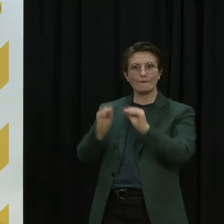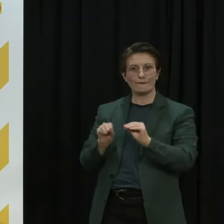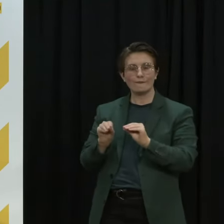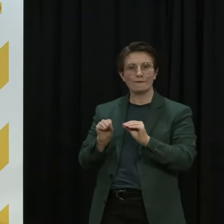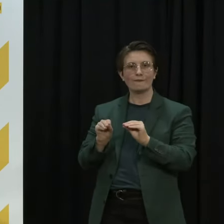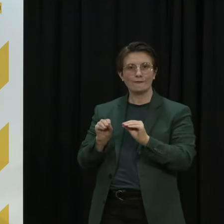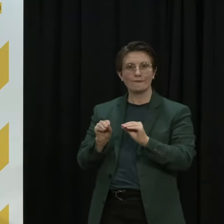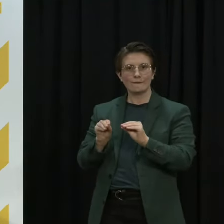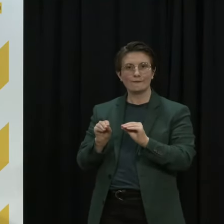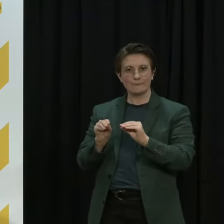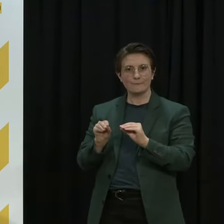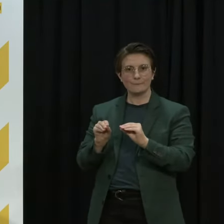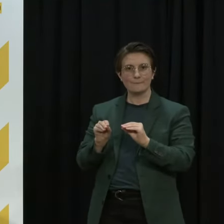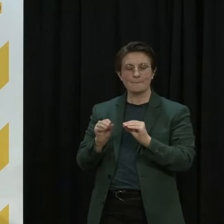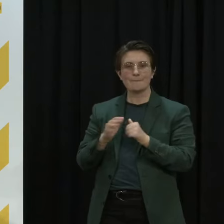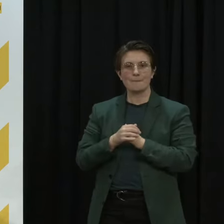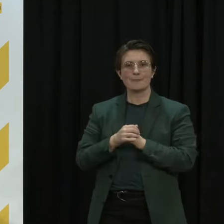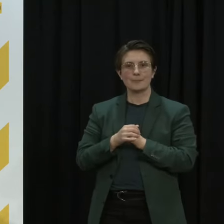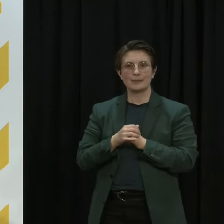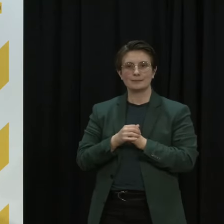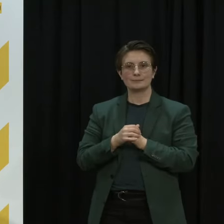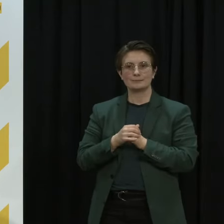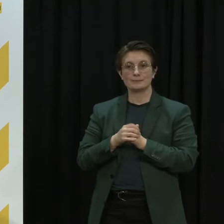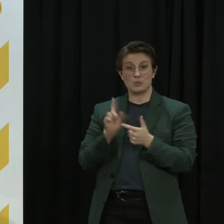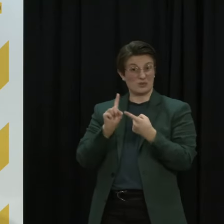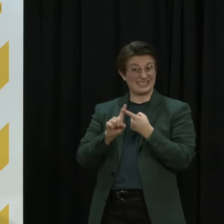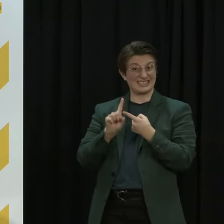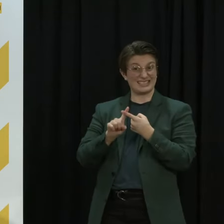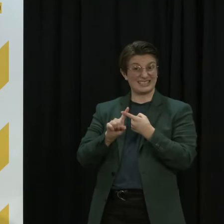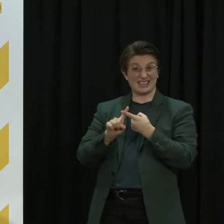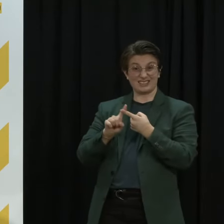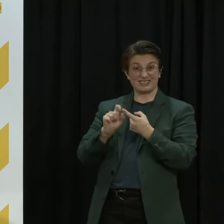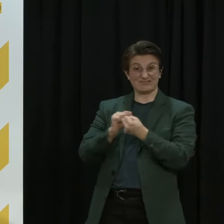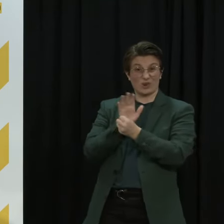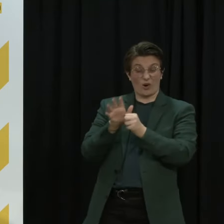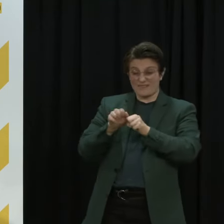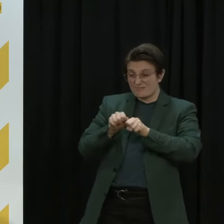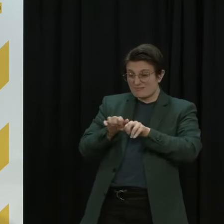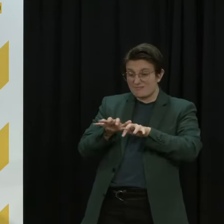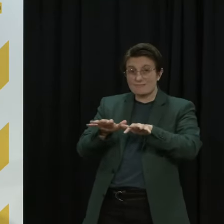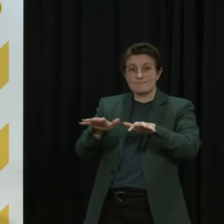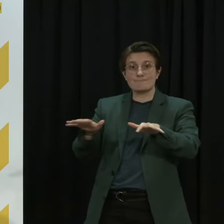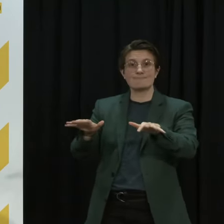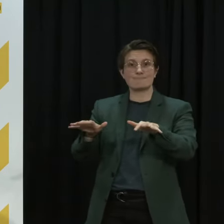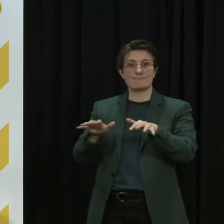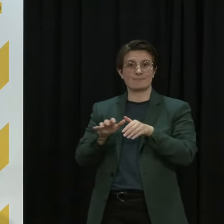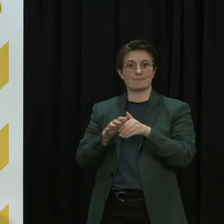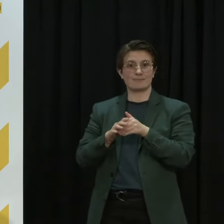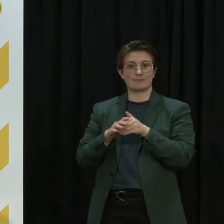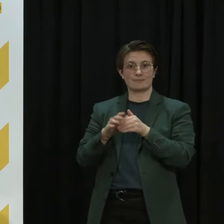yesterday some of than that. We are also just, it is a decision with an abundance of